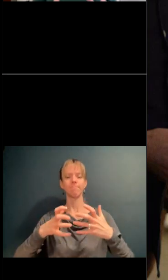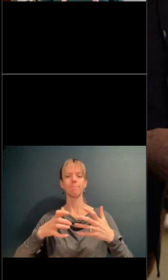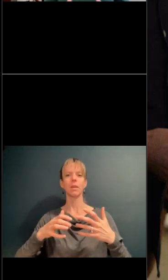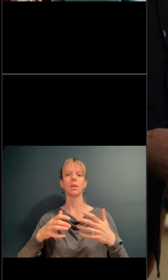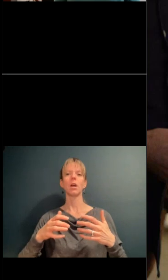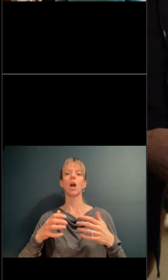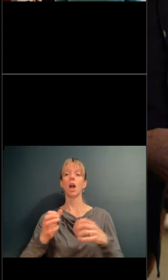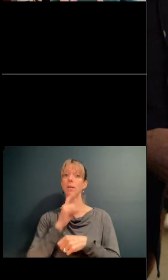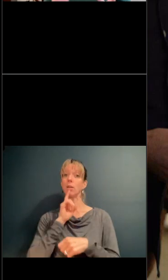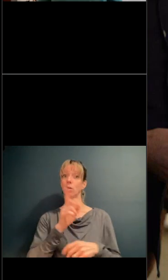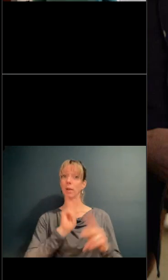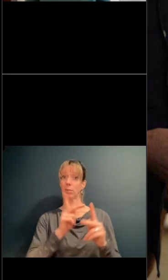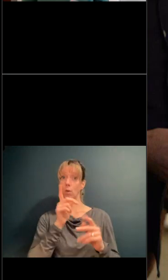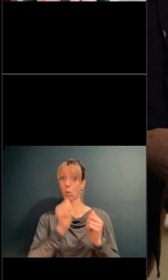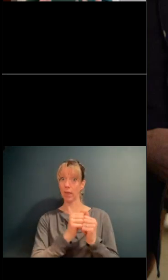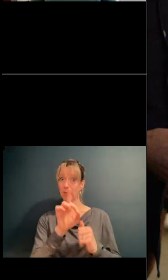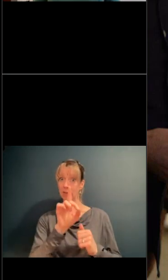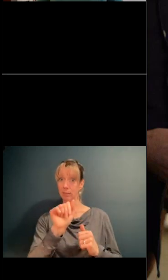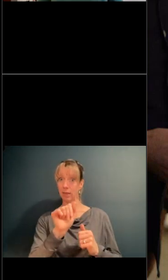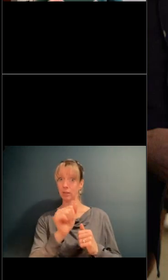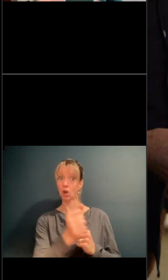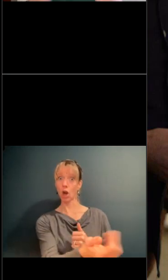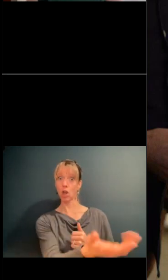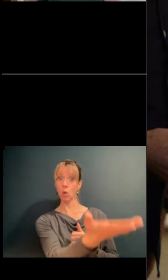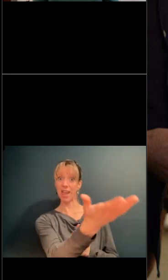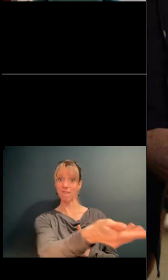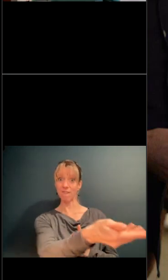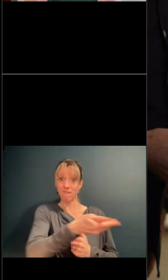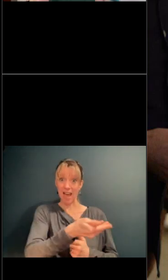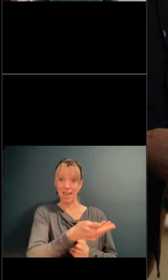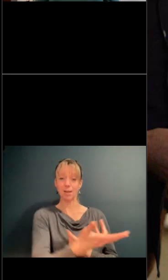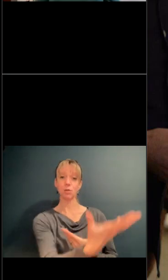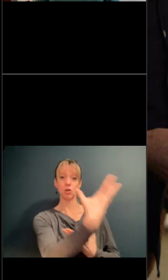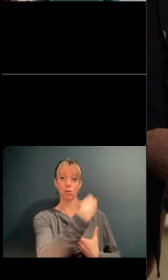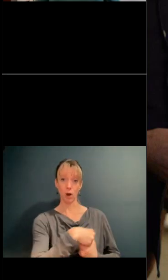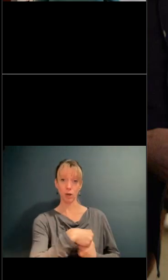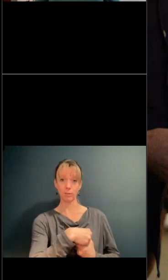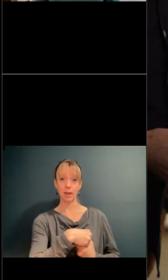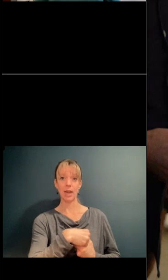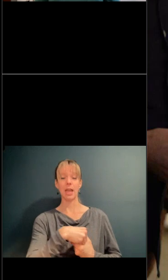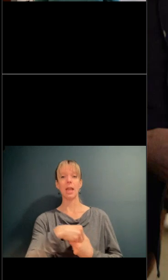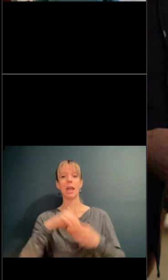with disabilities are invited, encouraged and supported to contribute in those roles?